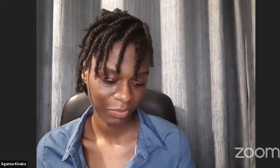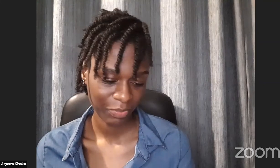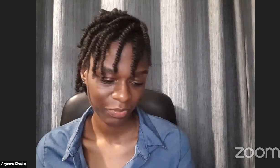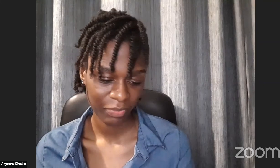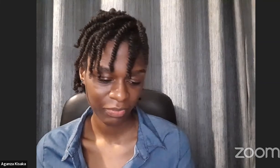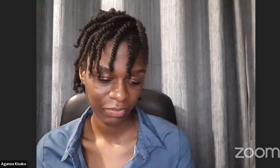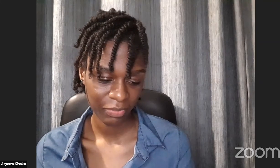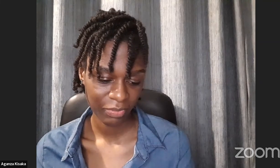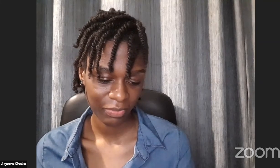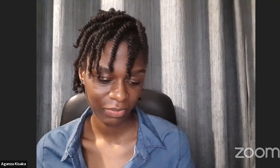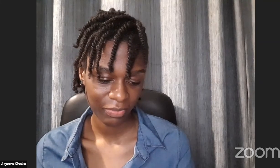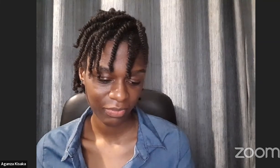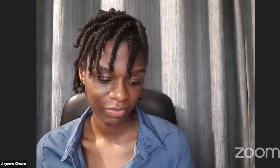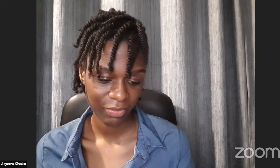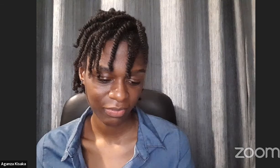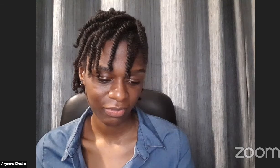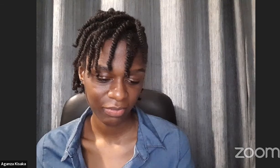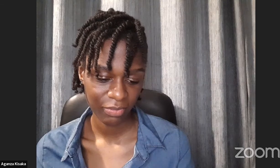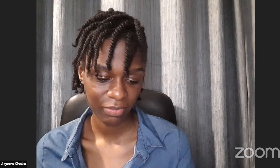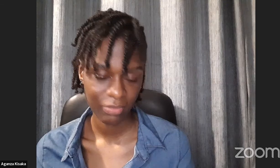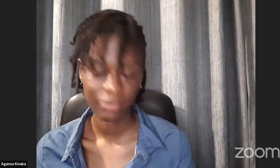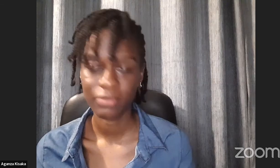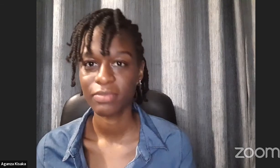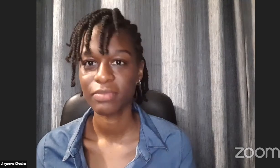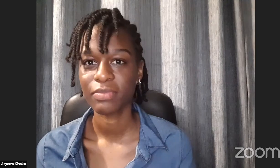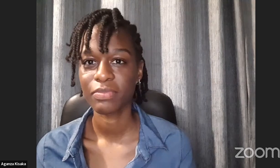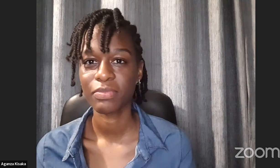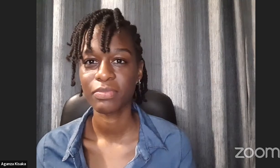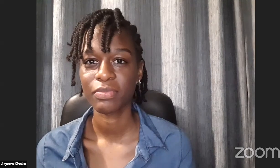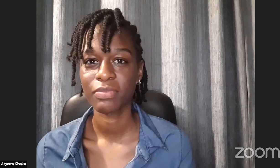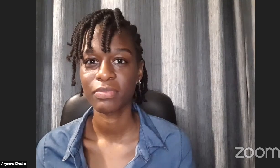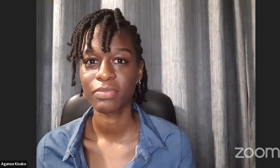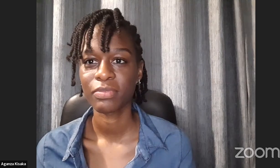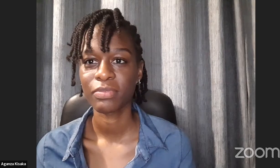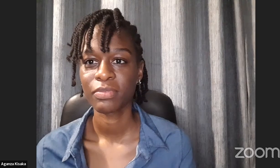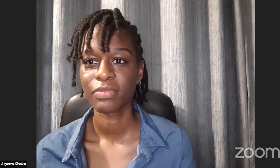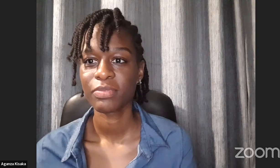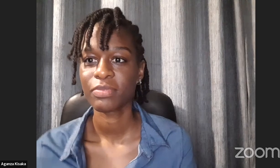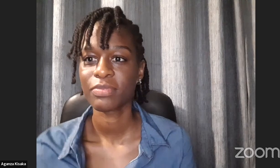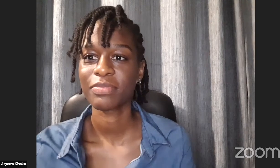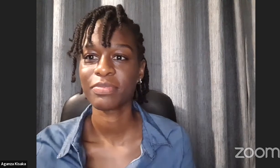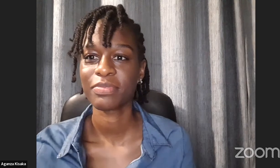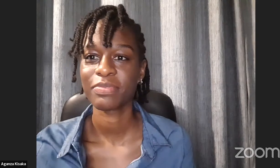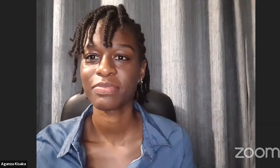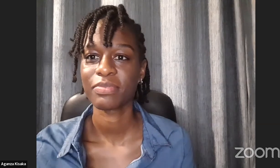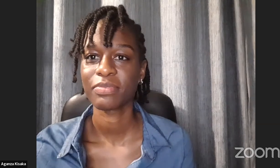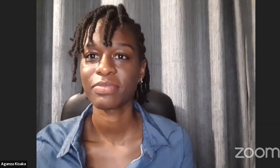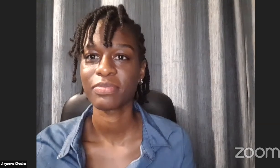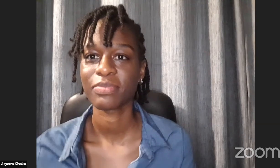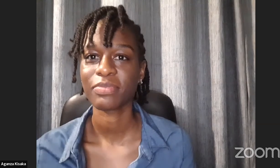I hope that if you're wrapping up your day, like we are here in East Africa, that you have a way to unwind